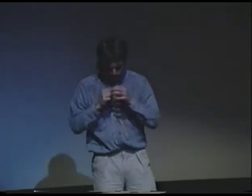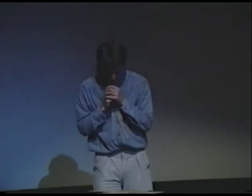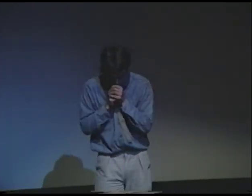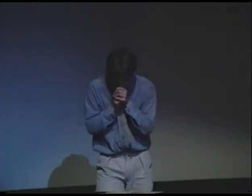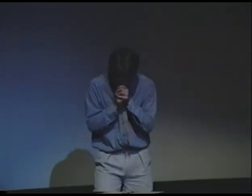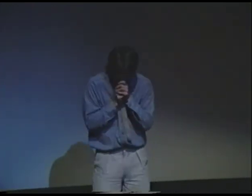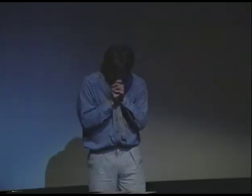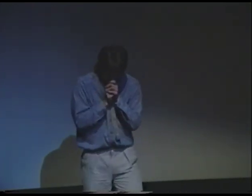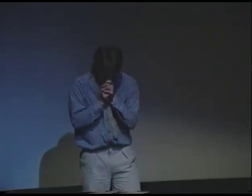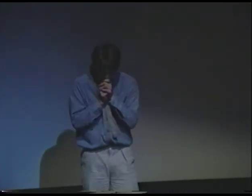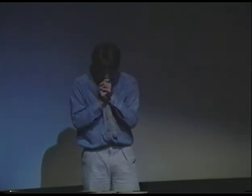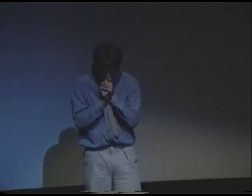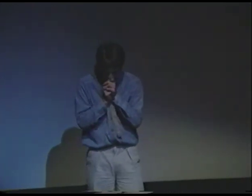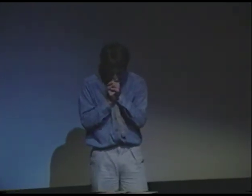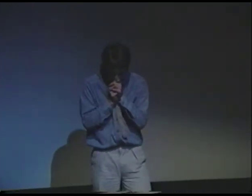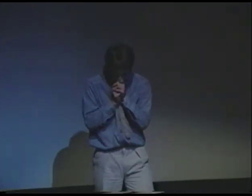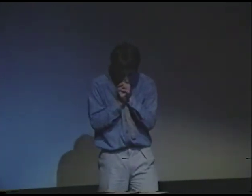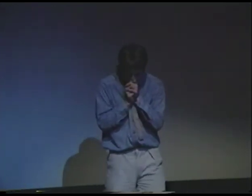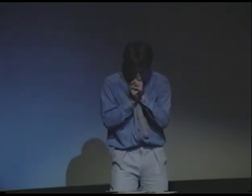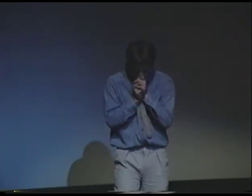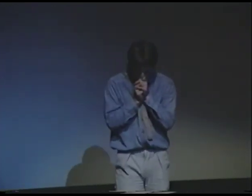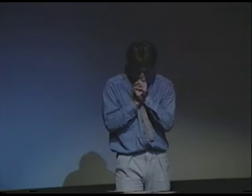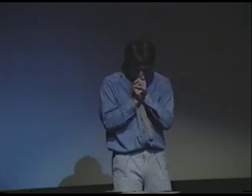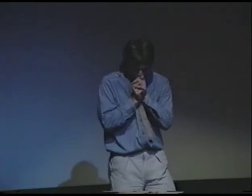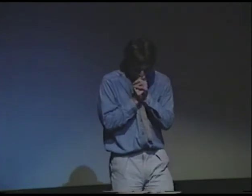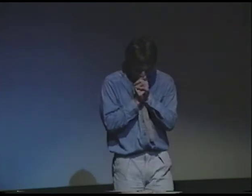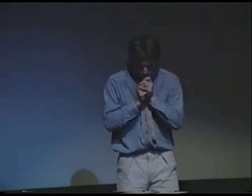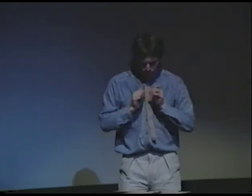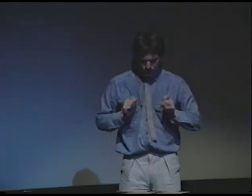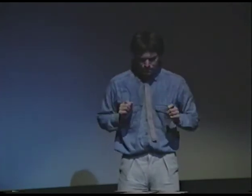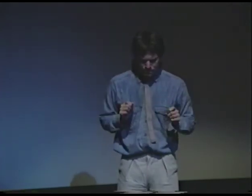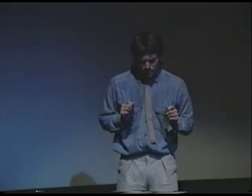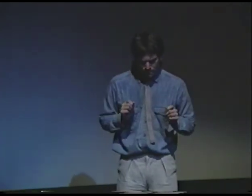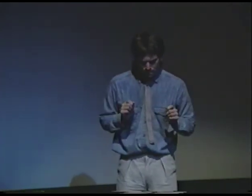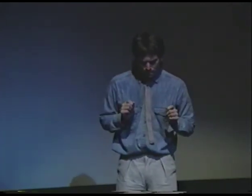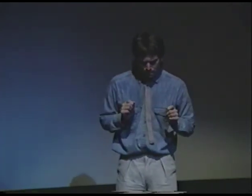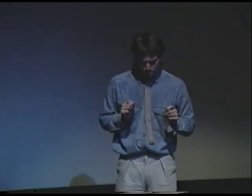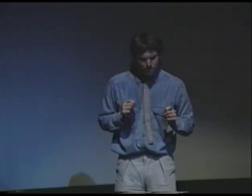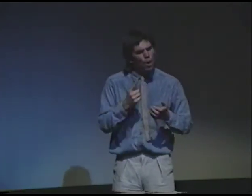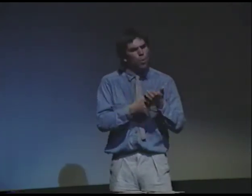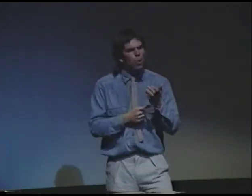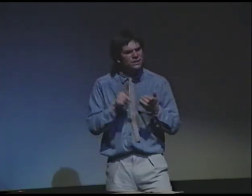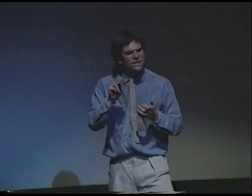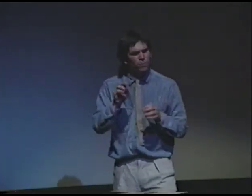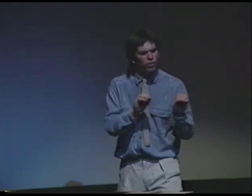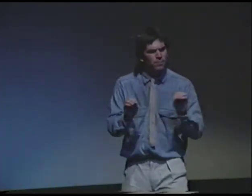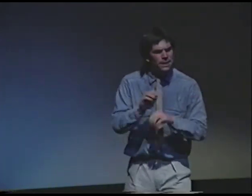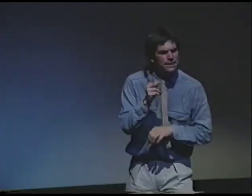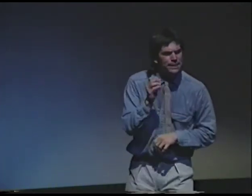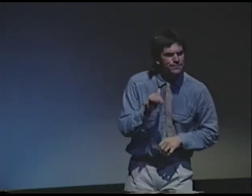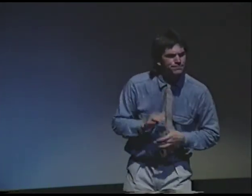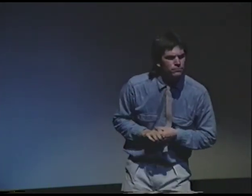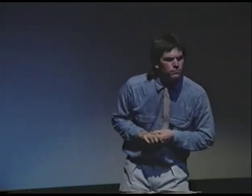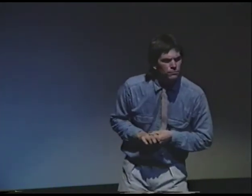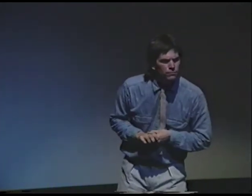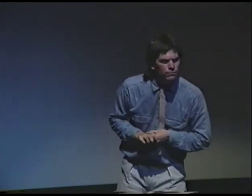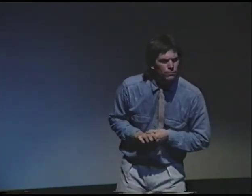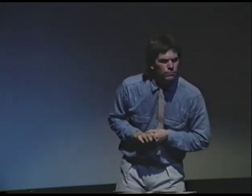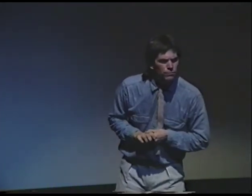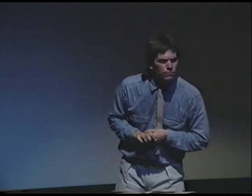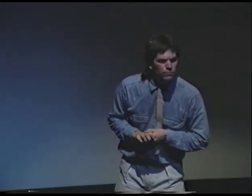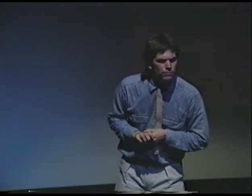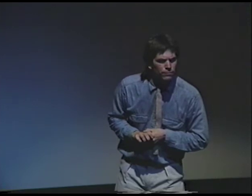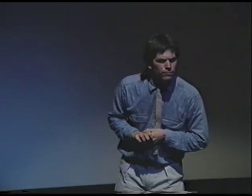OK, for example, what's a TV movement?